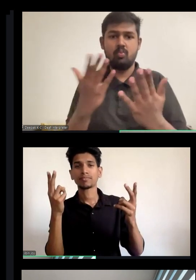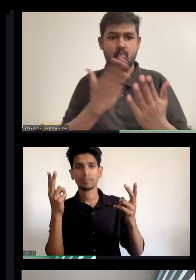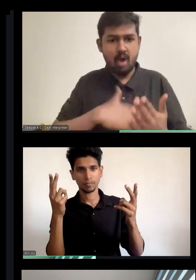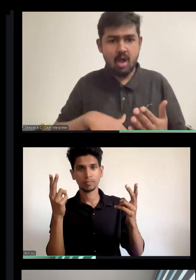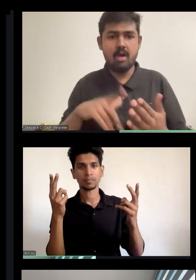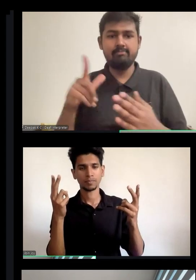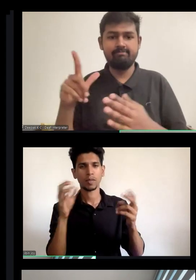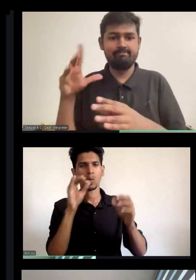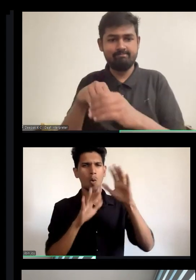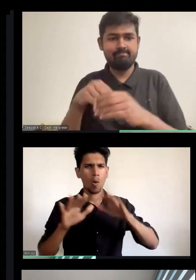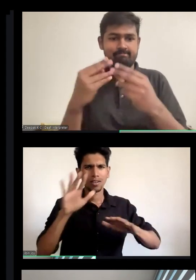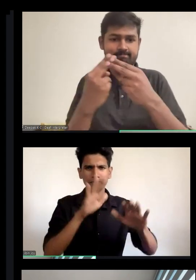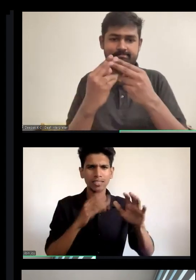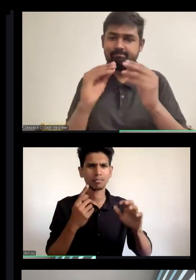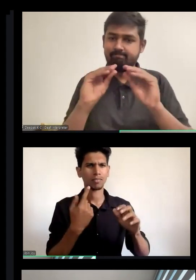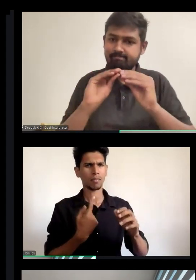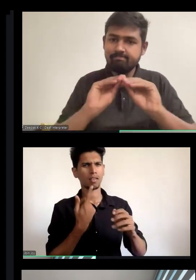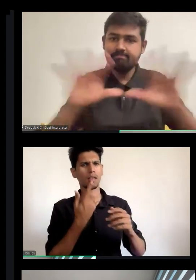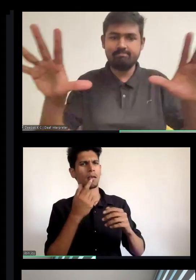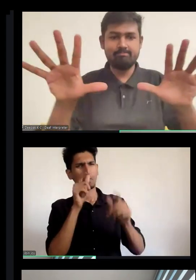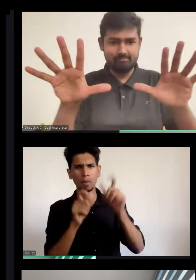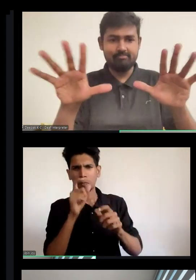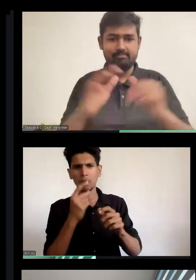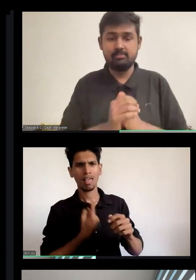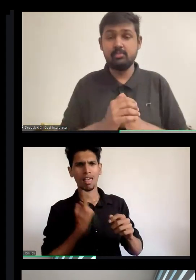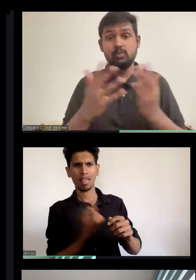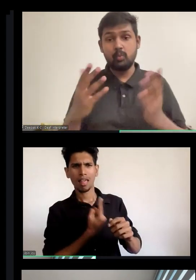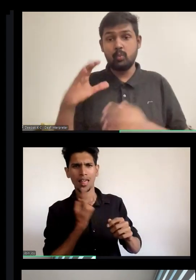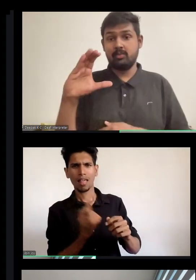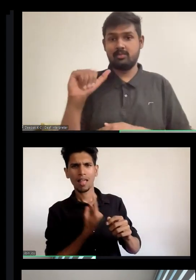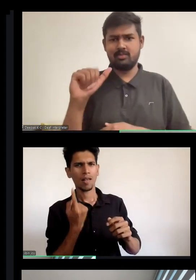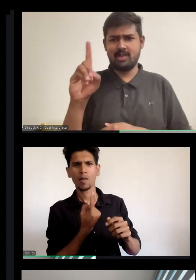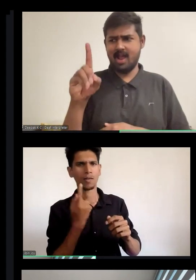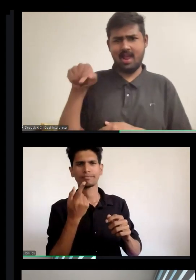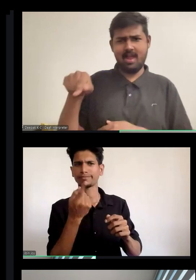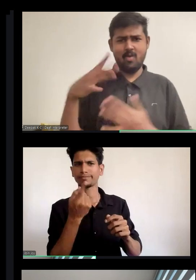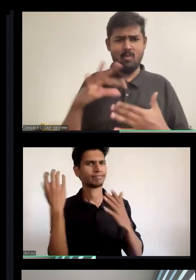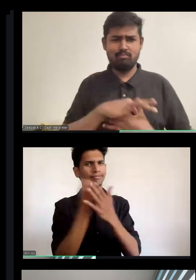can achieve an inclusive society, an inclusive world on its own.